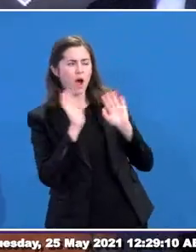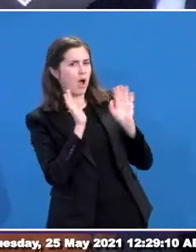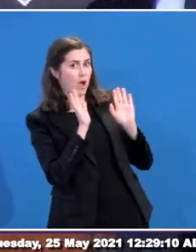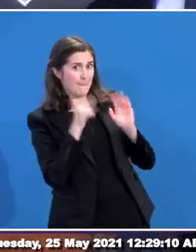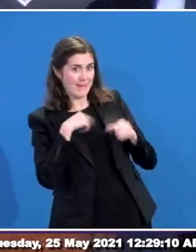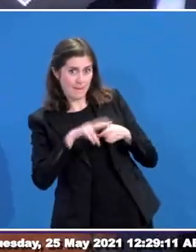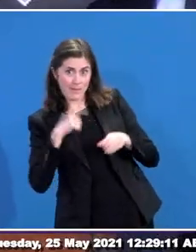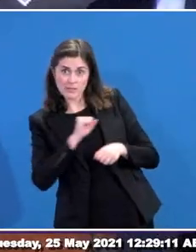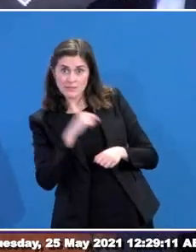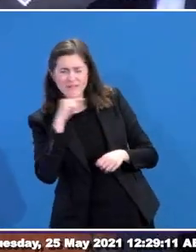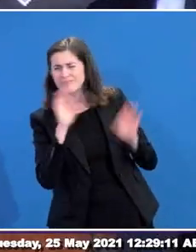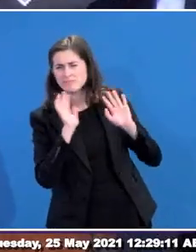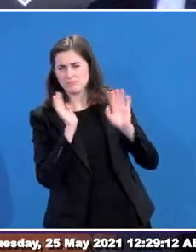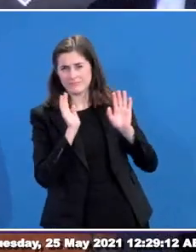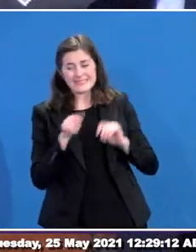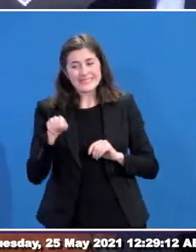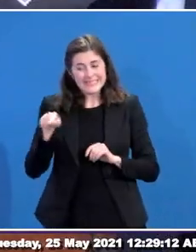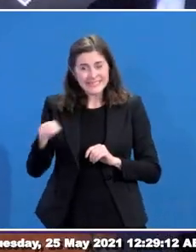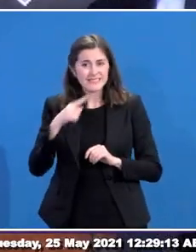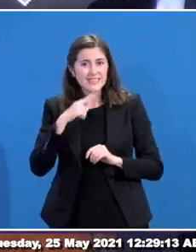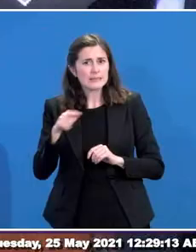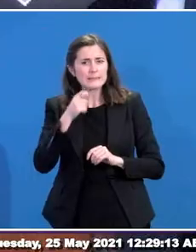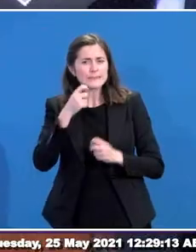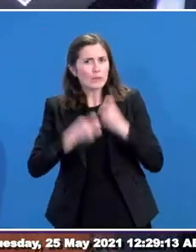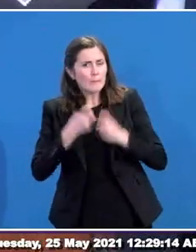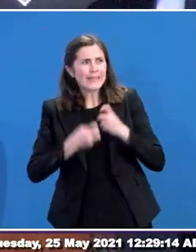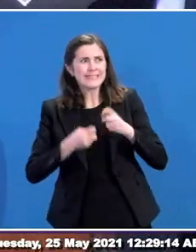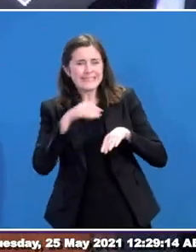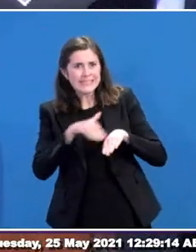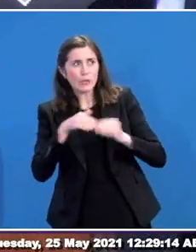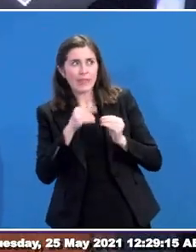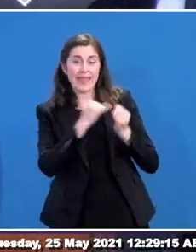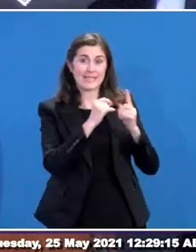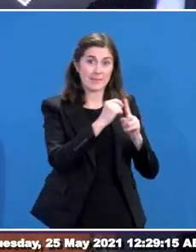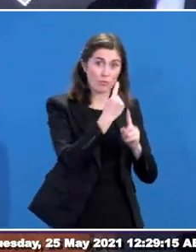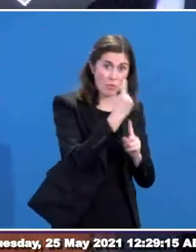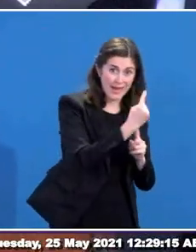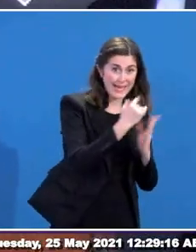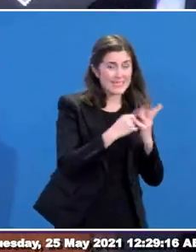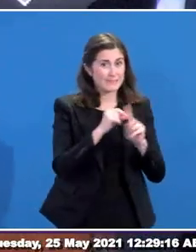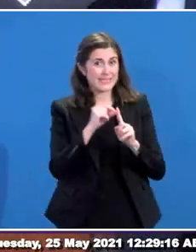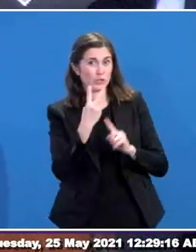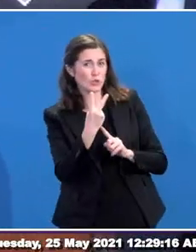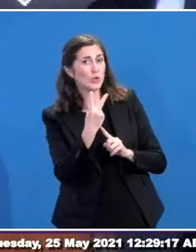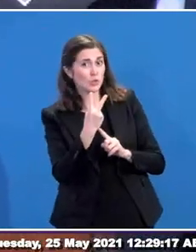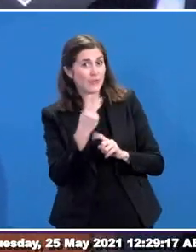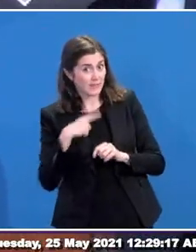But he said he was having some issues with SP1 and SP2. Is that right? SOPHIA: That's right. OK.